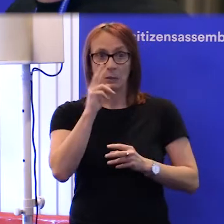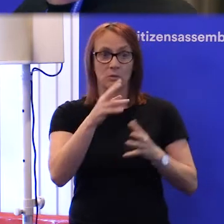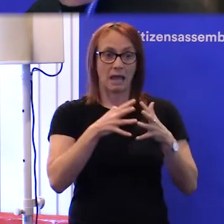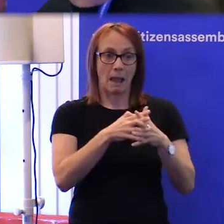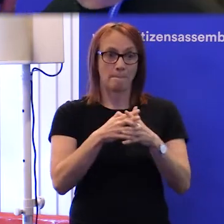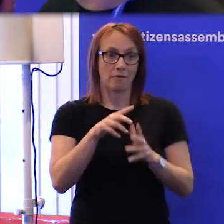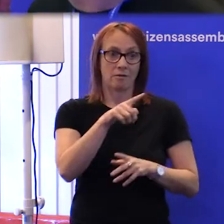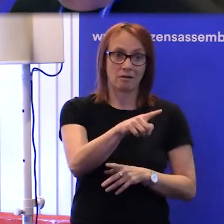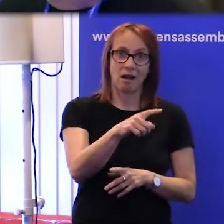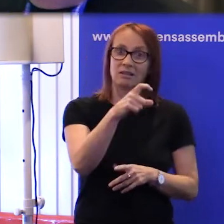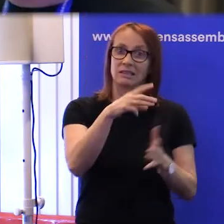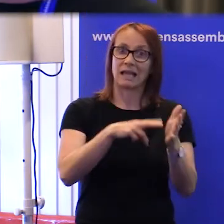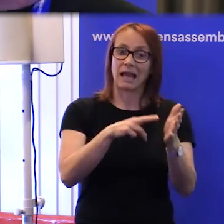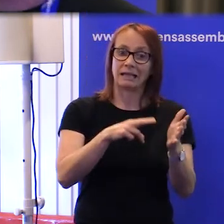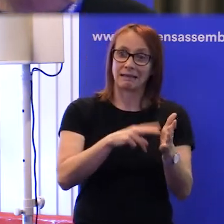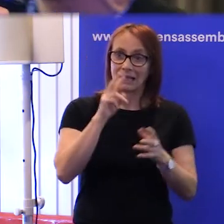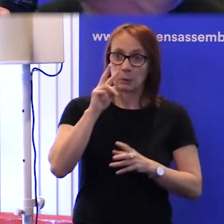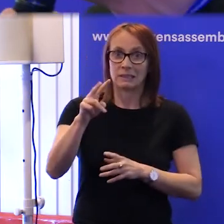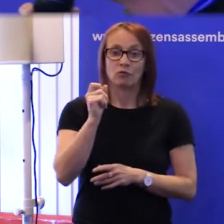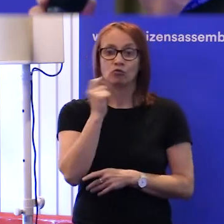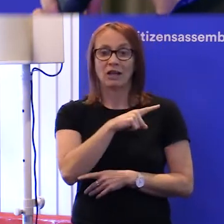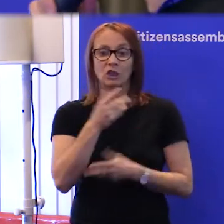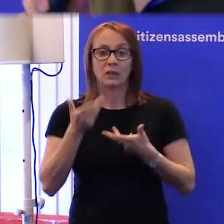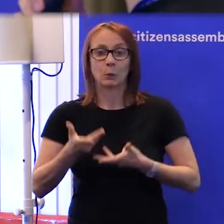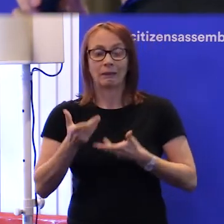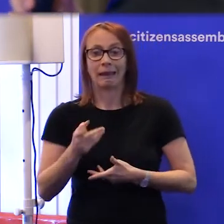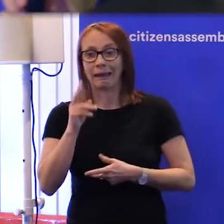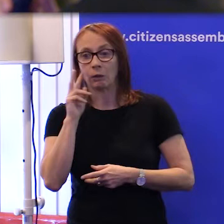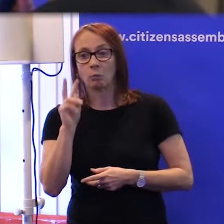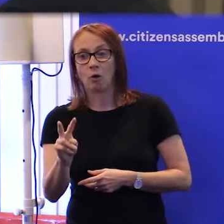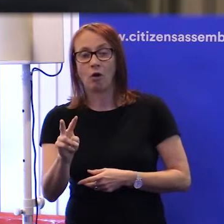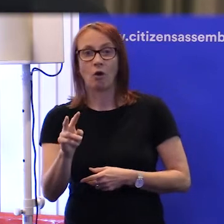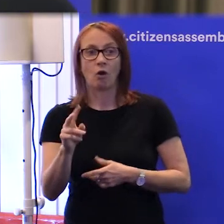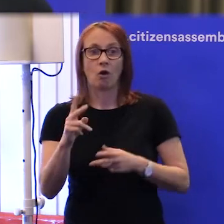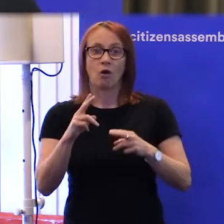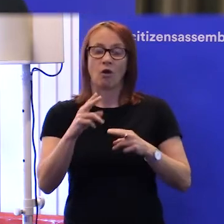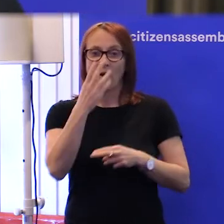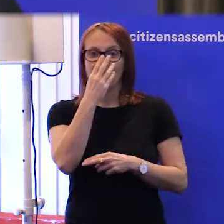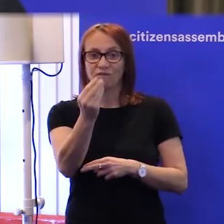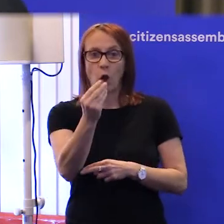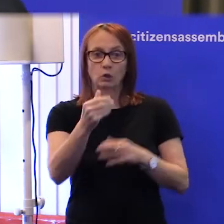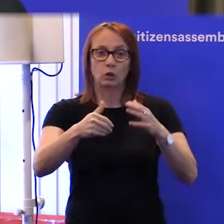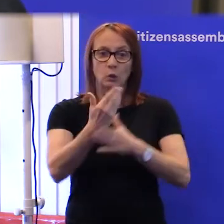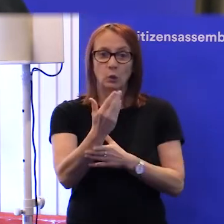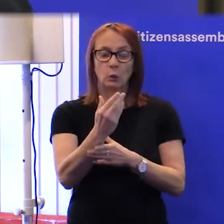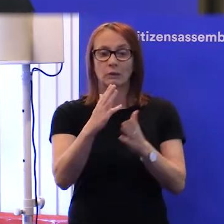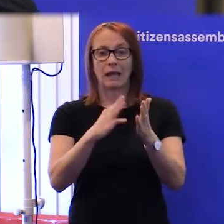view with CNN you can watch Russia today and then you've got Fox News or MSNBC so